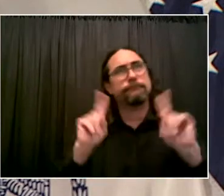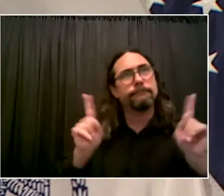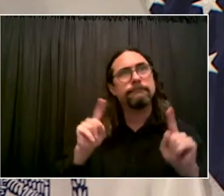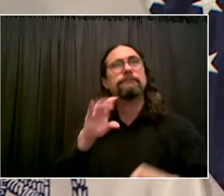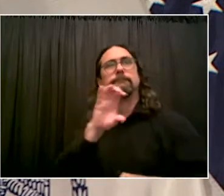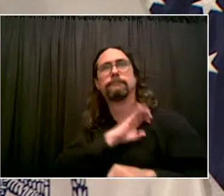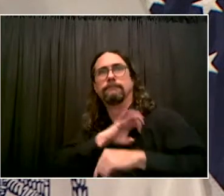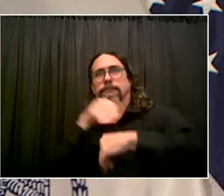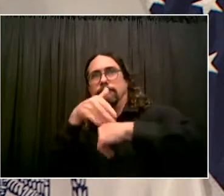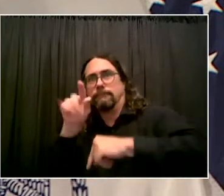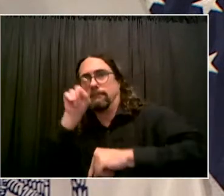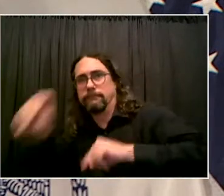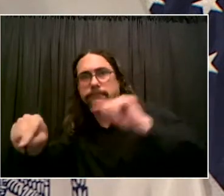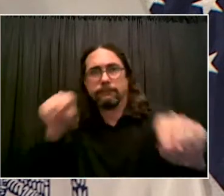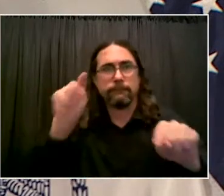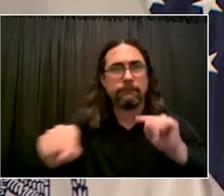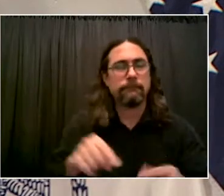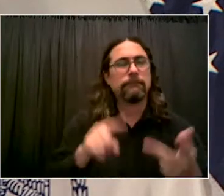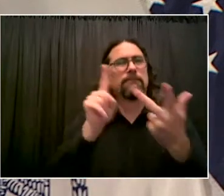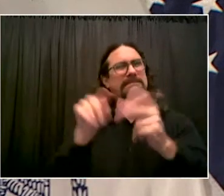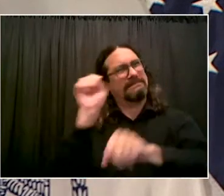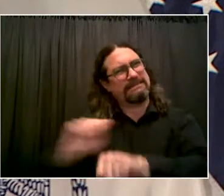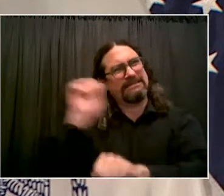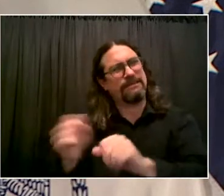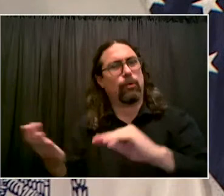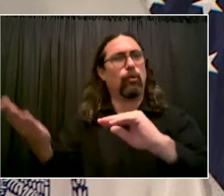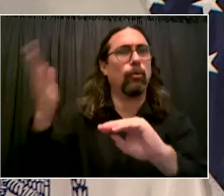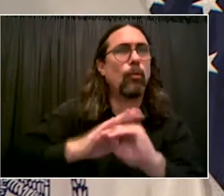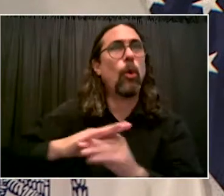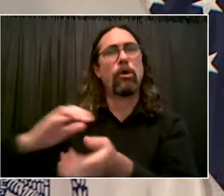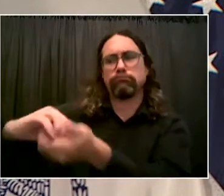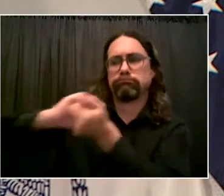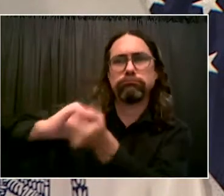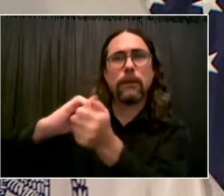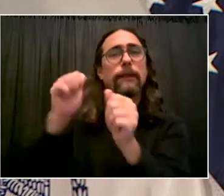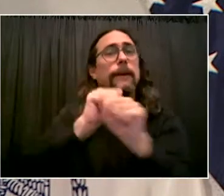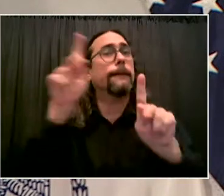WE'RE GOING TO SEND OFFICERS WHERE THE NEED IS GREATEST AND WORK WITH TE H COMMUNITY AND MAKE THE ADJUSTMENTS.